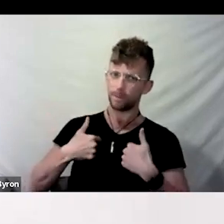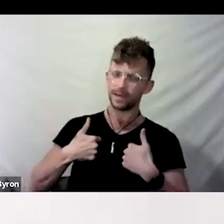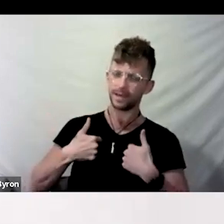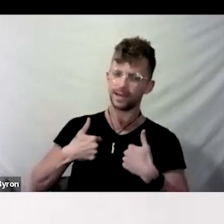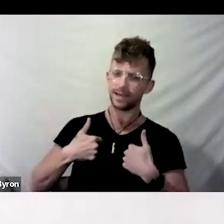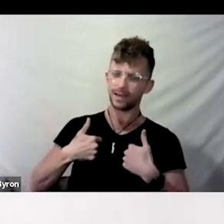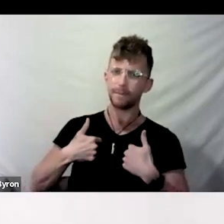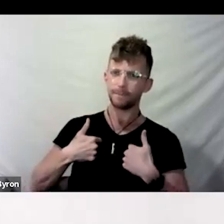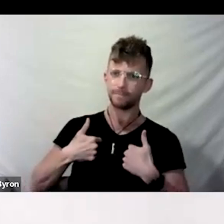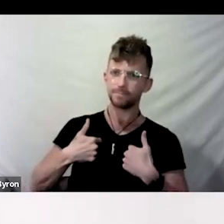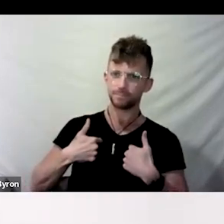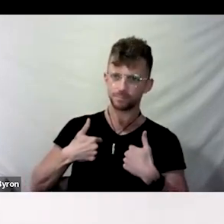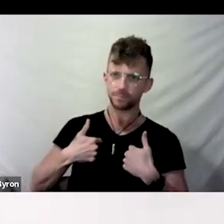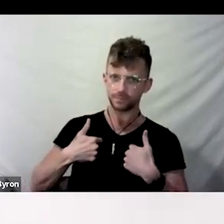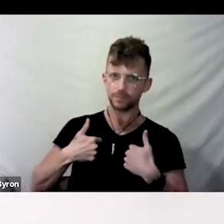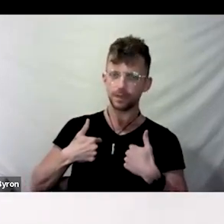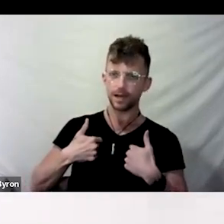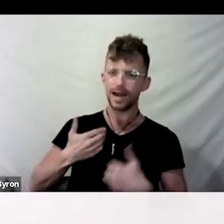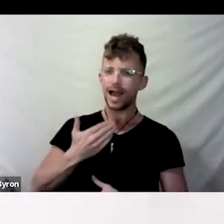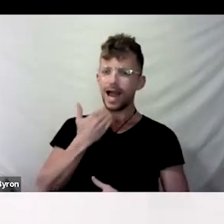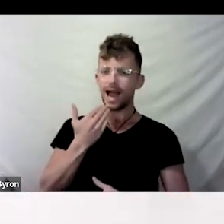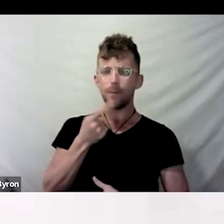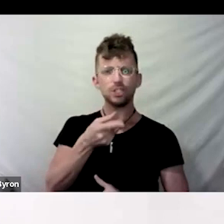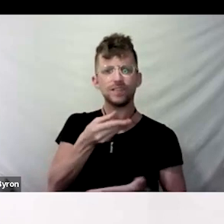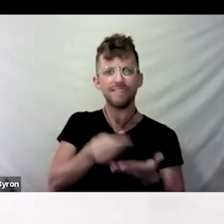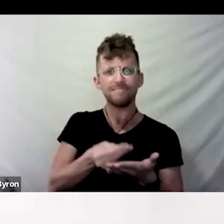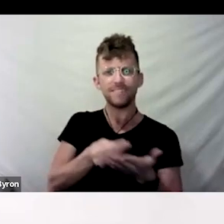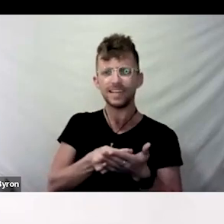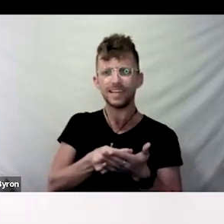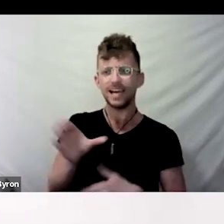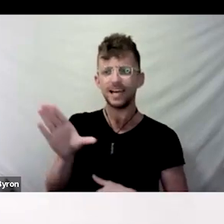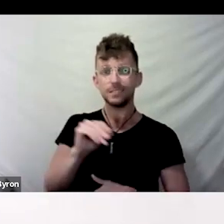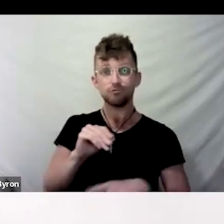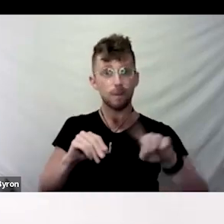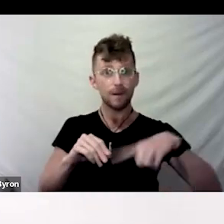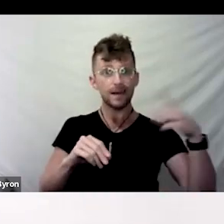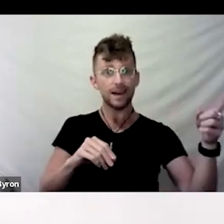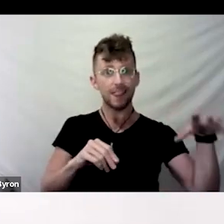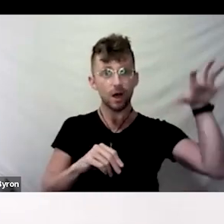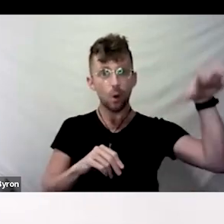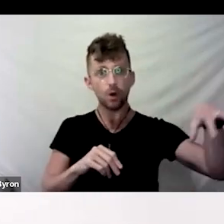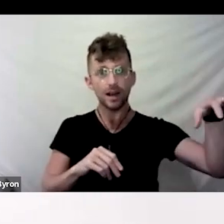from another organisation or part of another organisation’s responsibility to deliver?